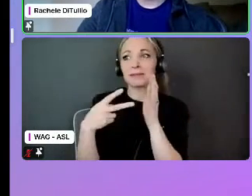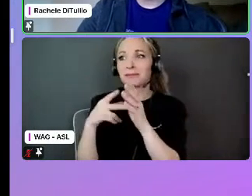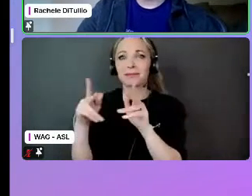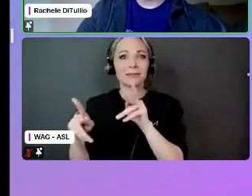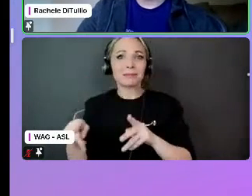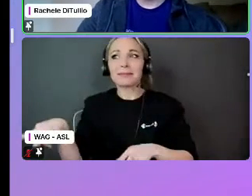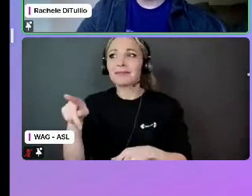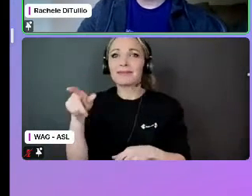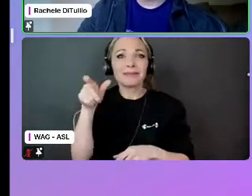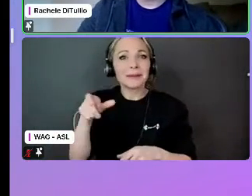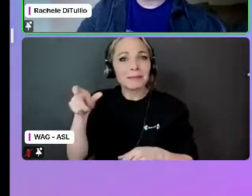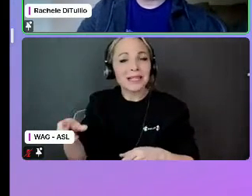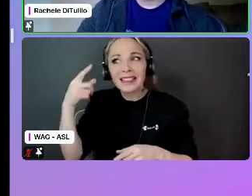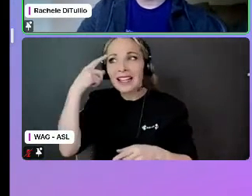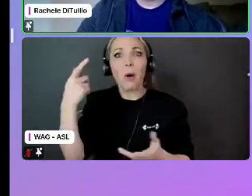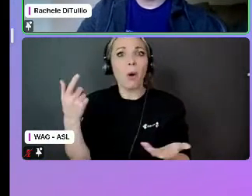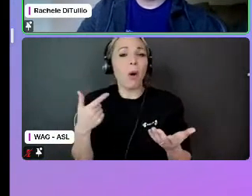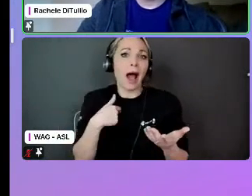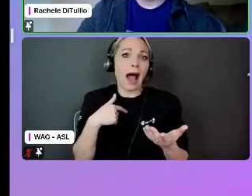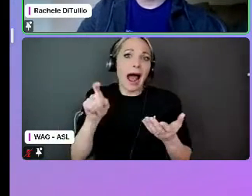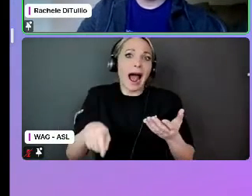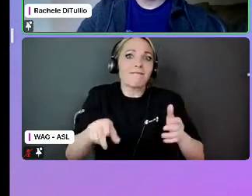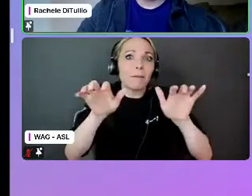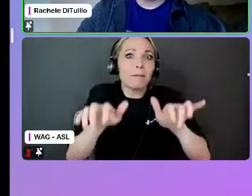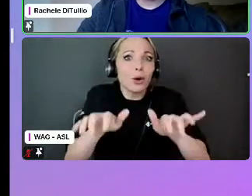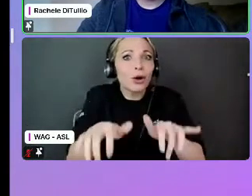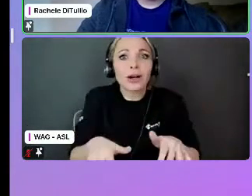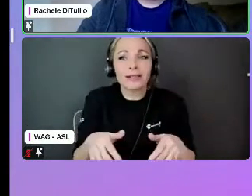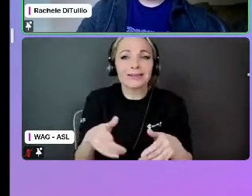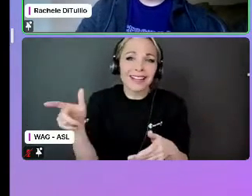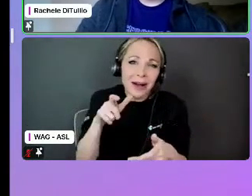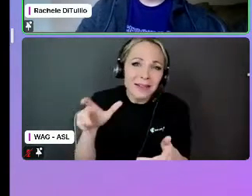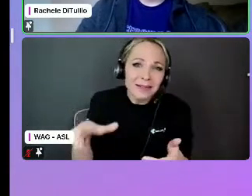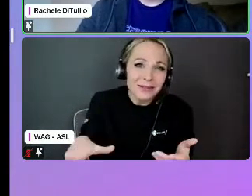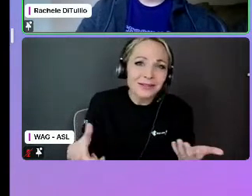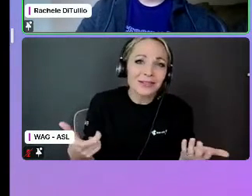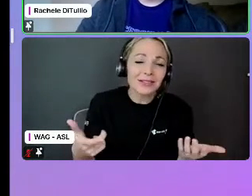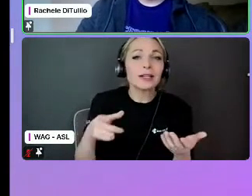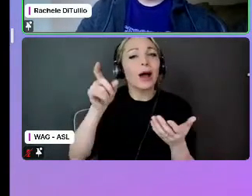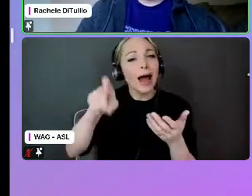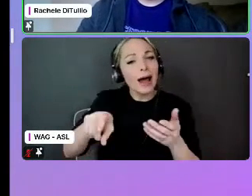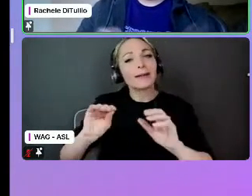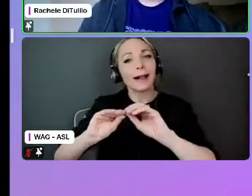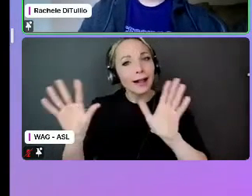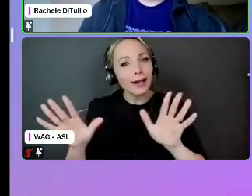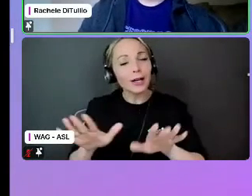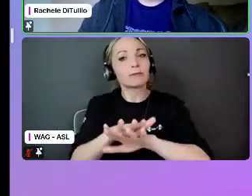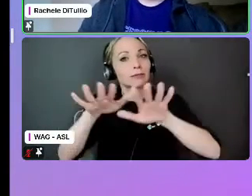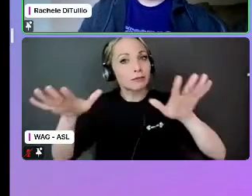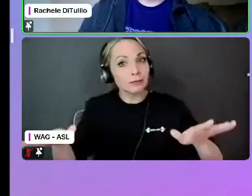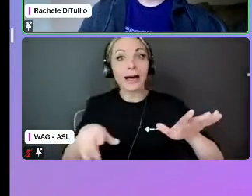necessarily need to collect, but you want to from the collect it form. So we want to make it easy for folks do